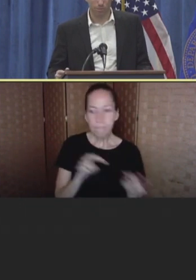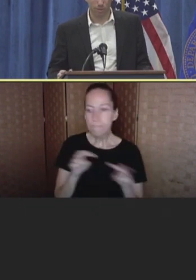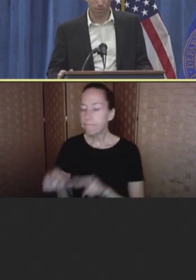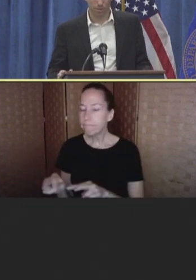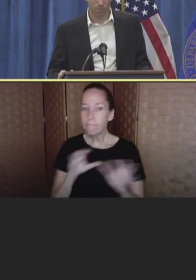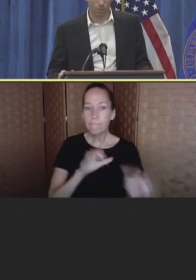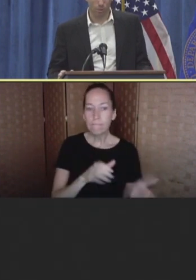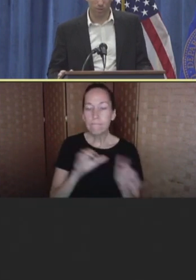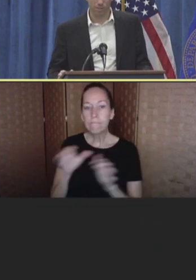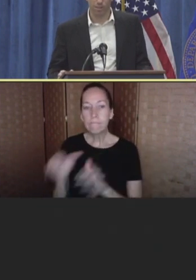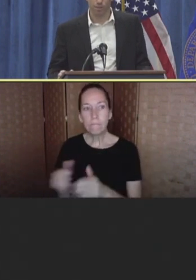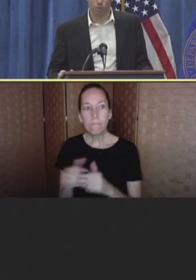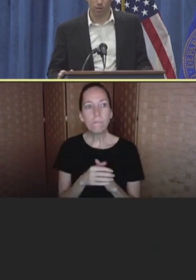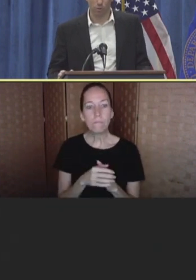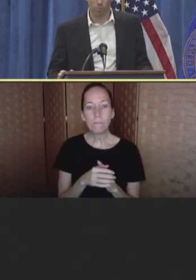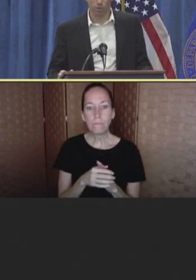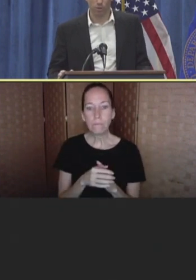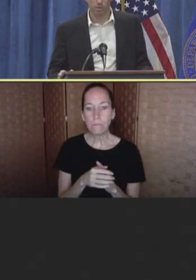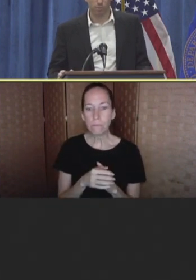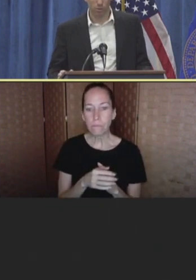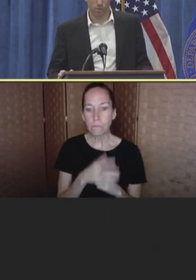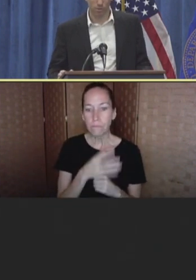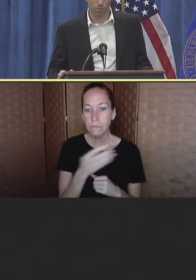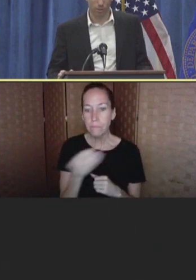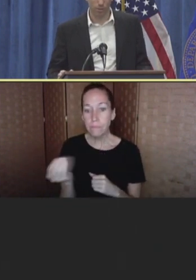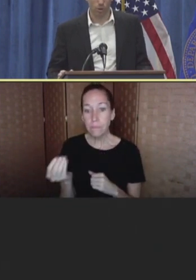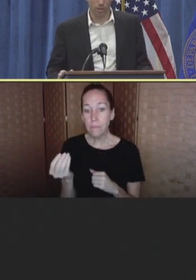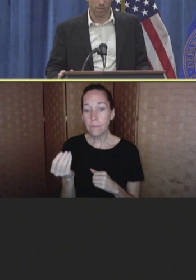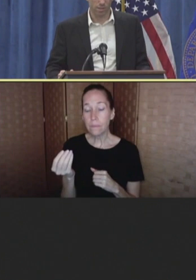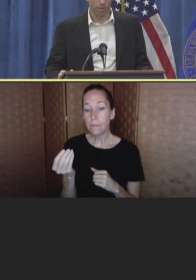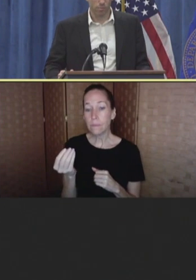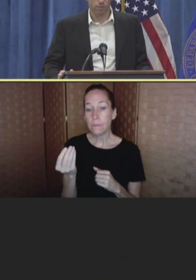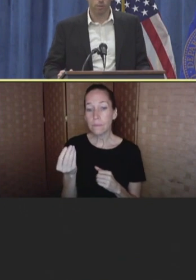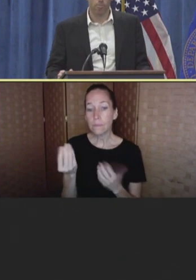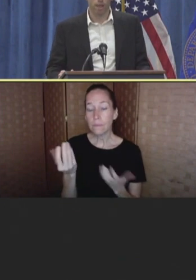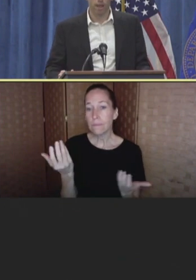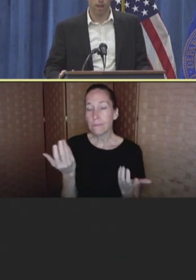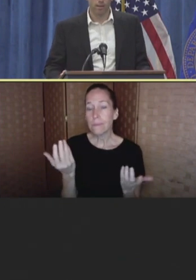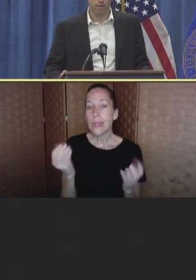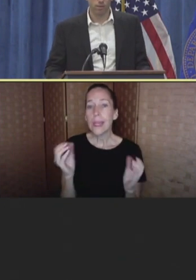As obviously nobody reported symptoms during -- while is asleep.